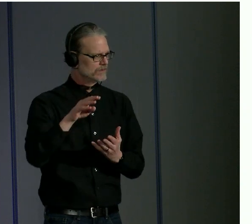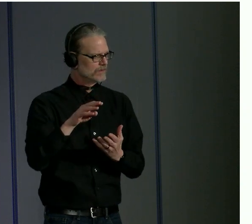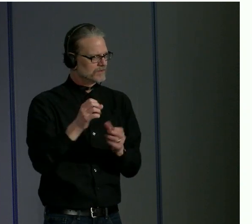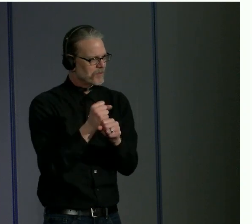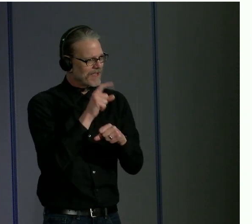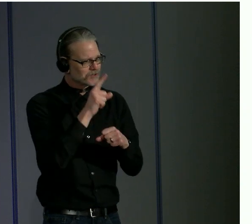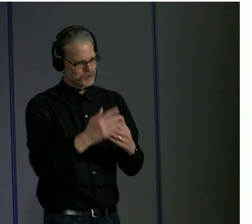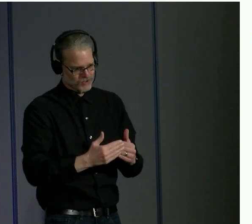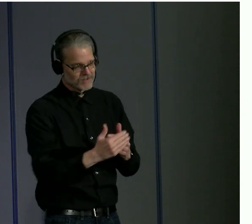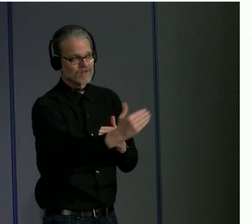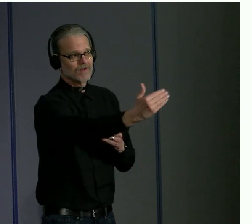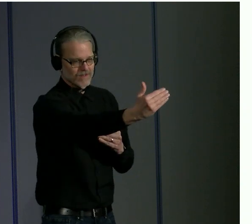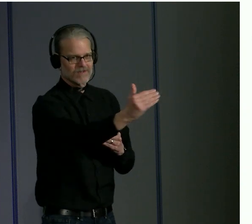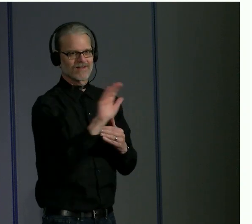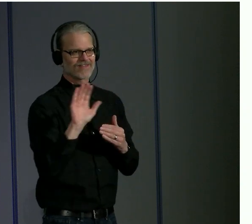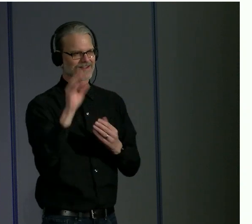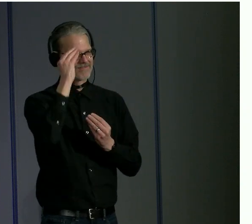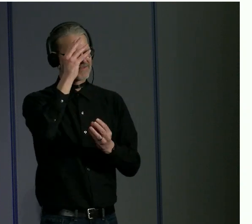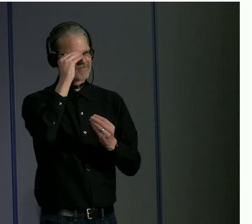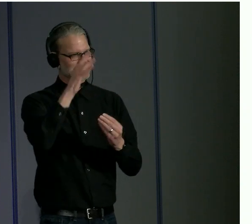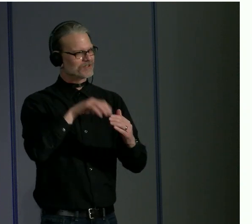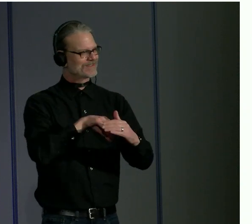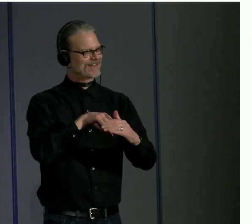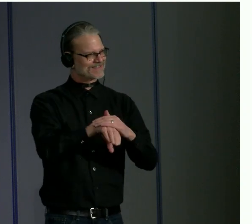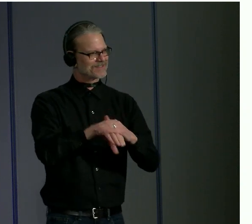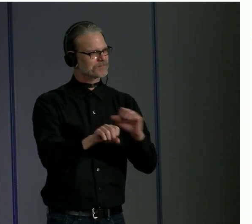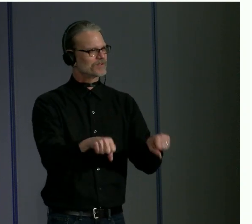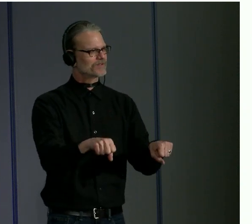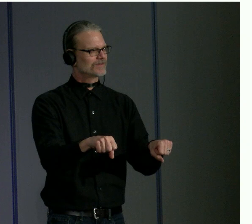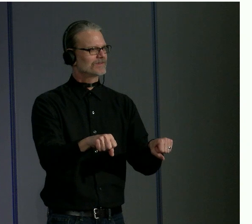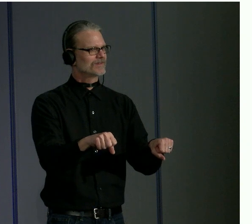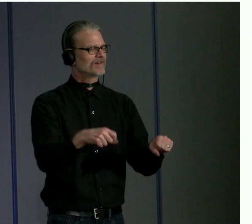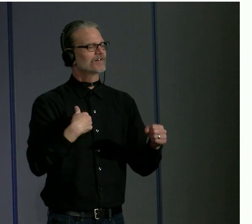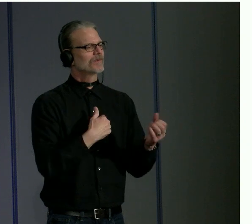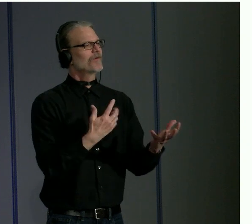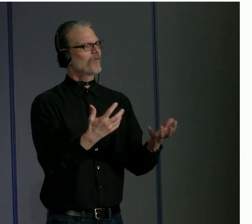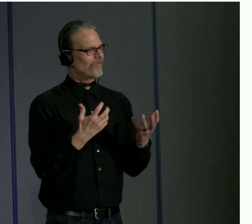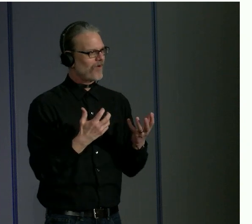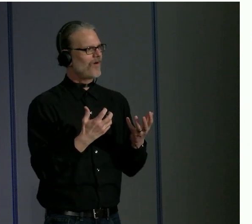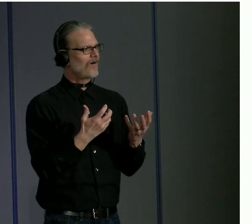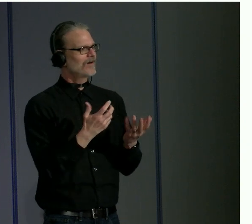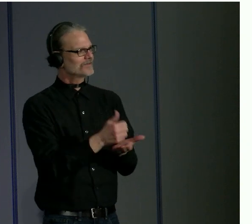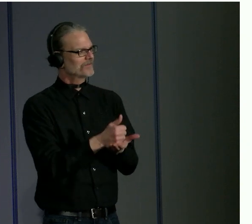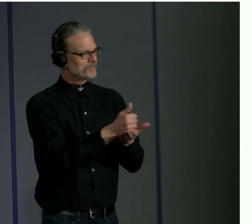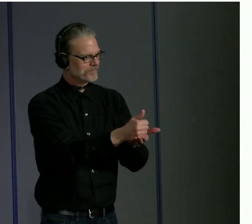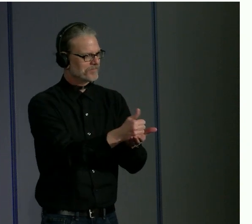their content is more accessible. So we can make a difference. We can make improvements. Okay?